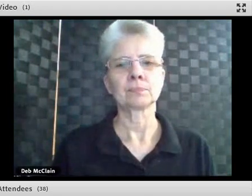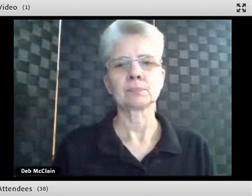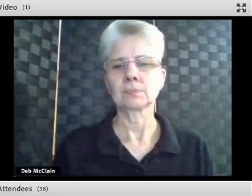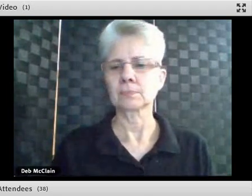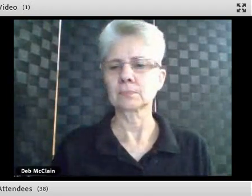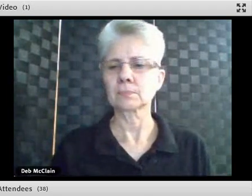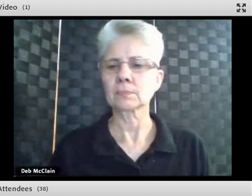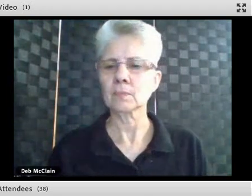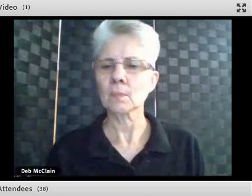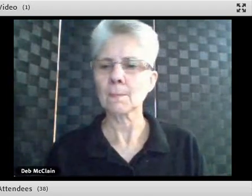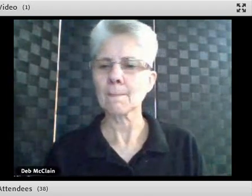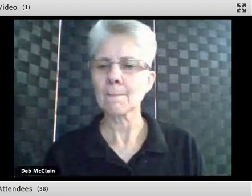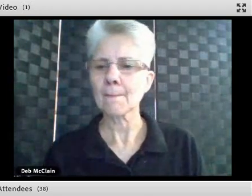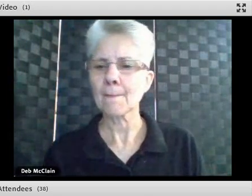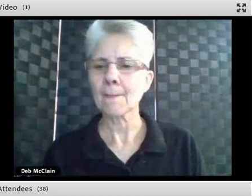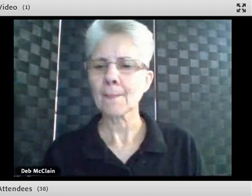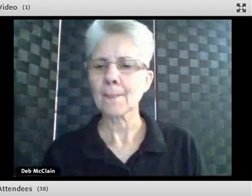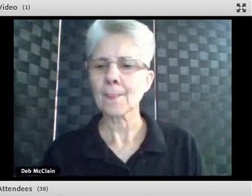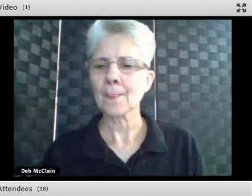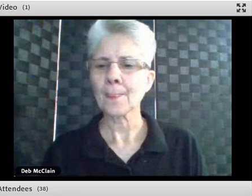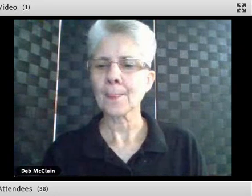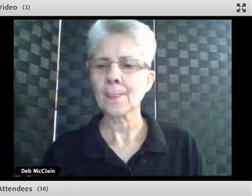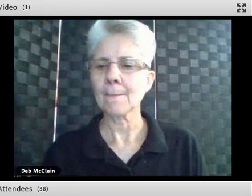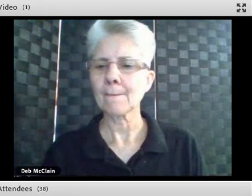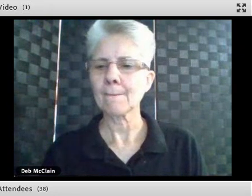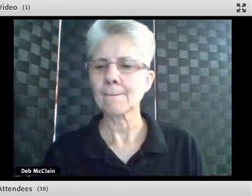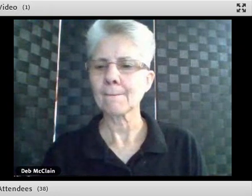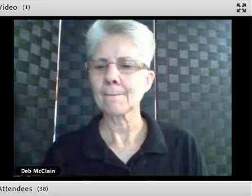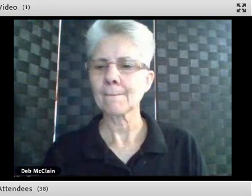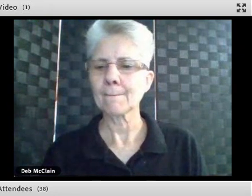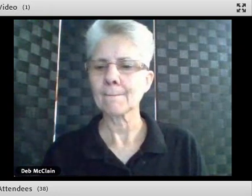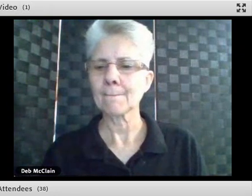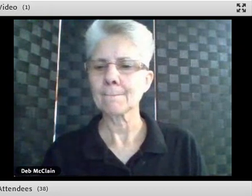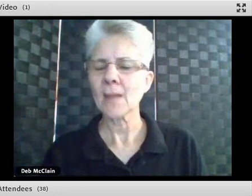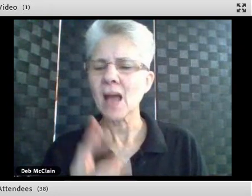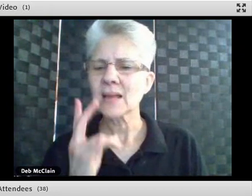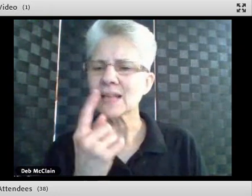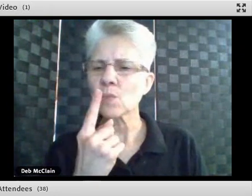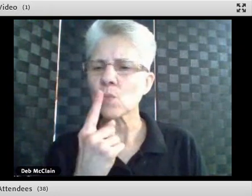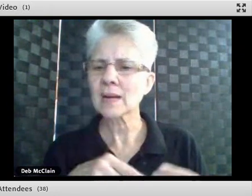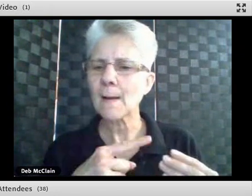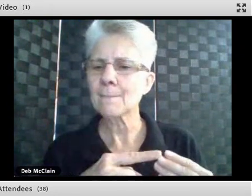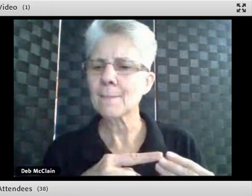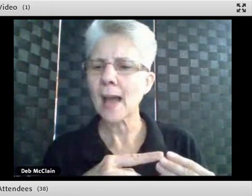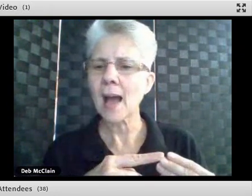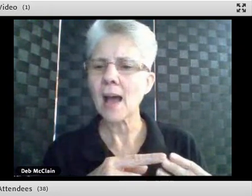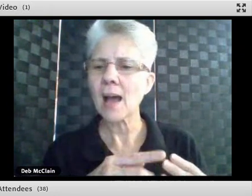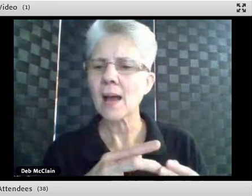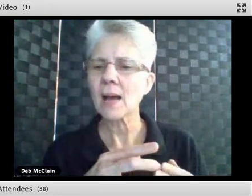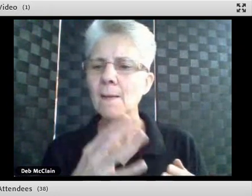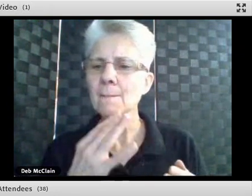I think I see one up here about PastPerfect.